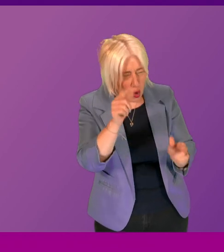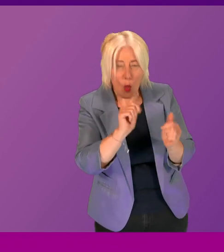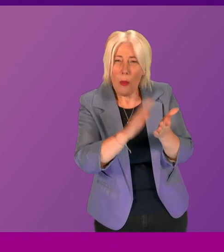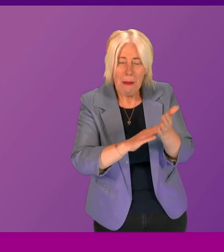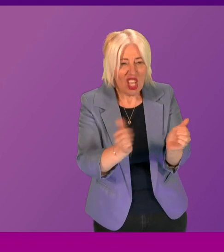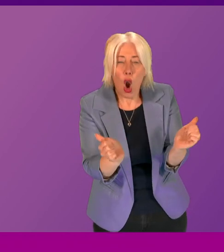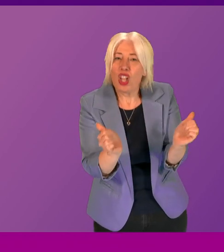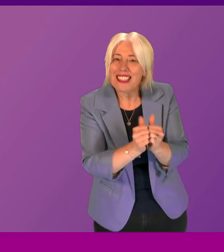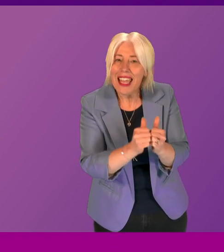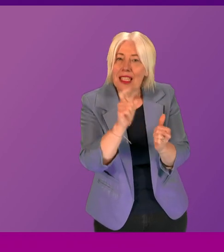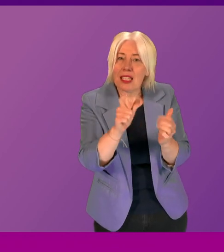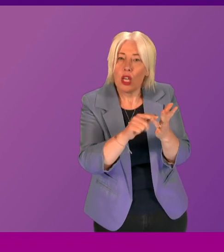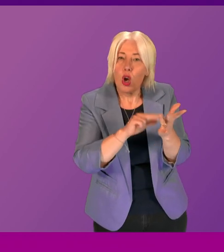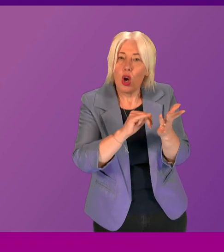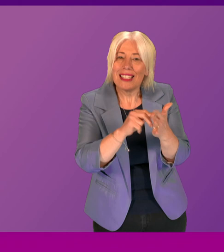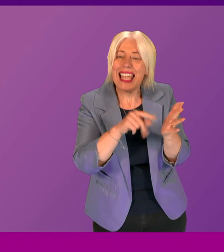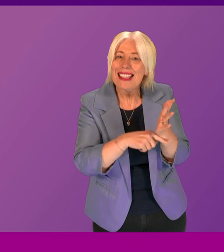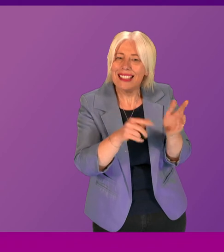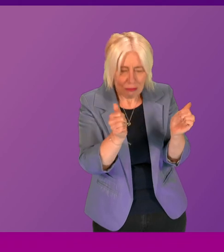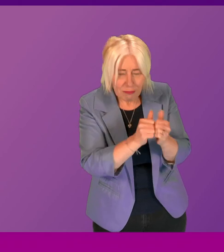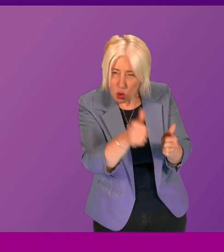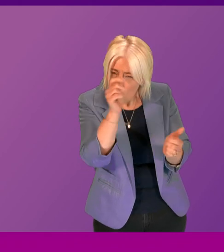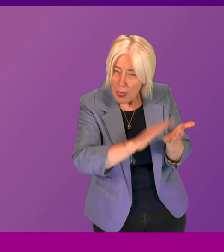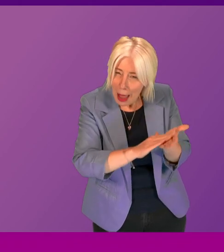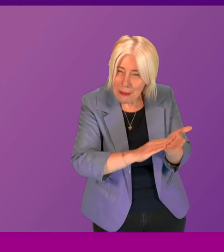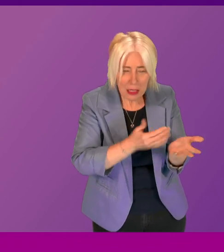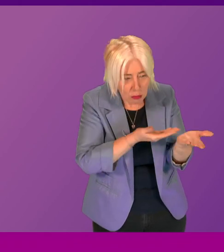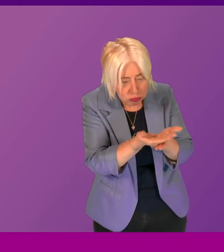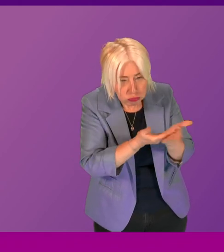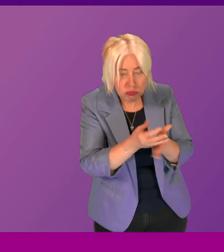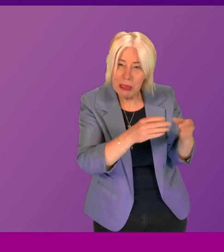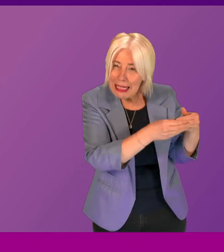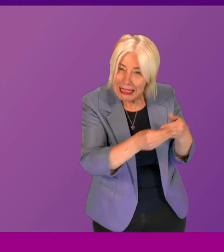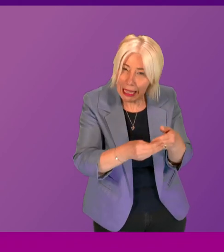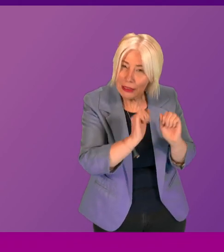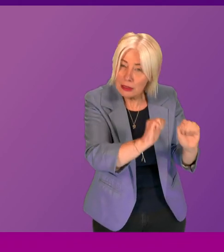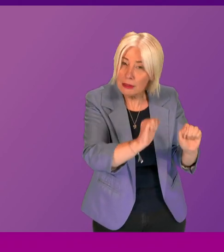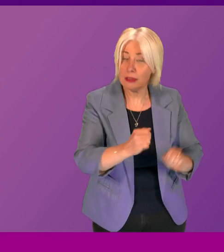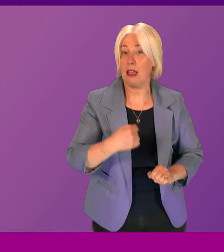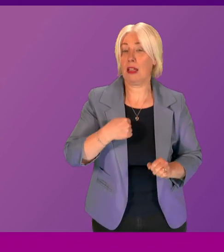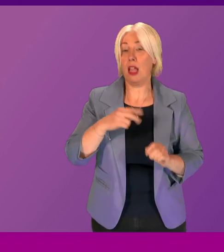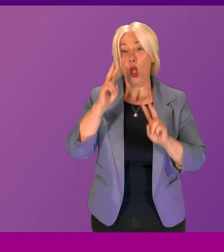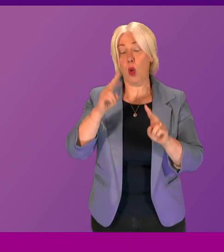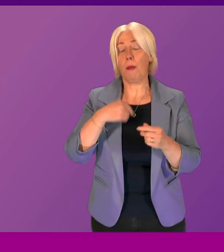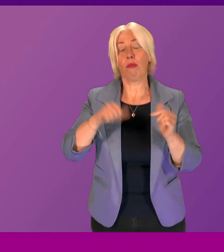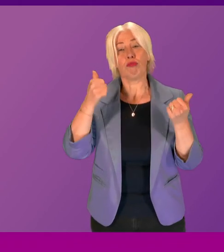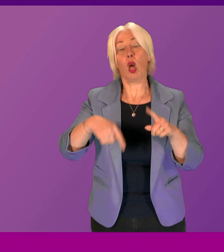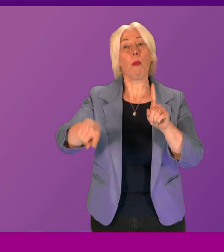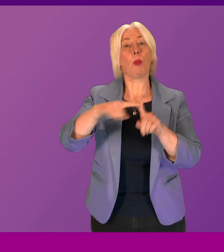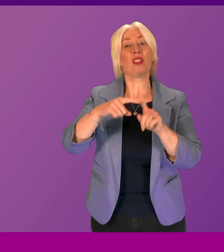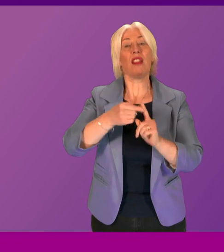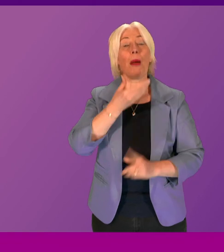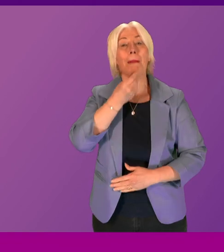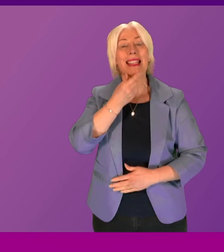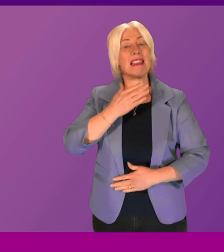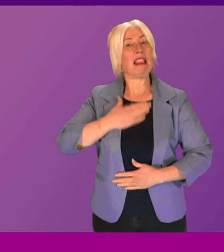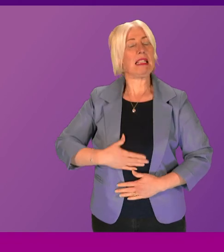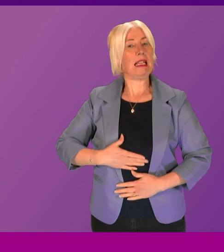I will continue the work on positive masculinity that I am leading, so that we can work collectively